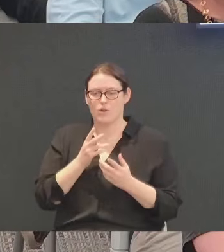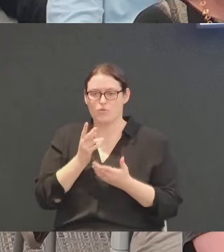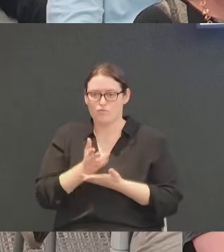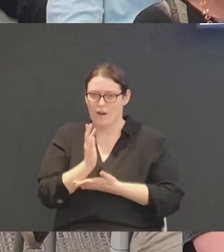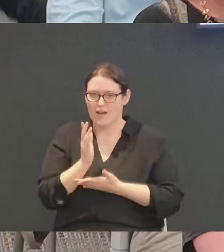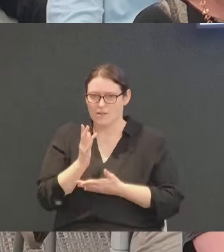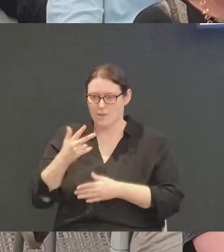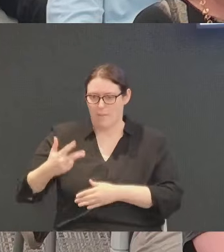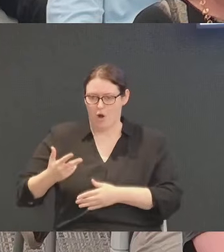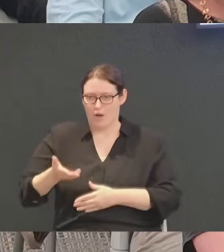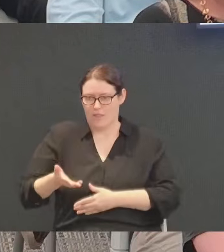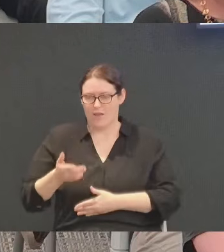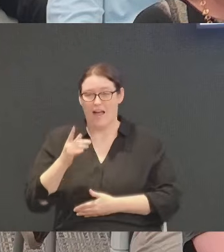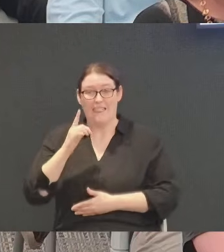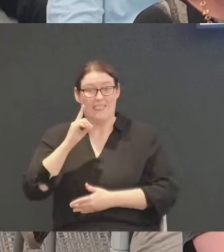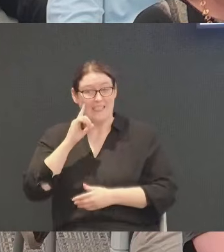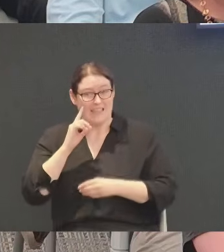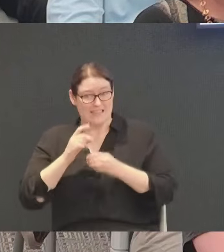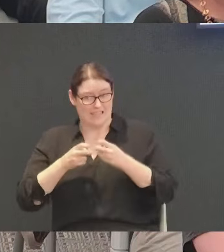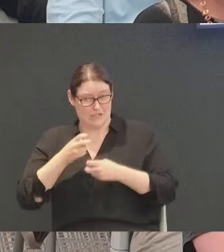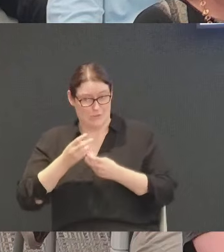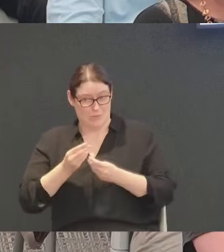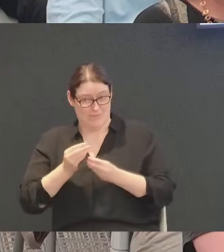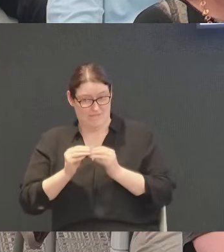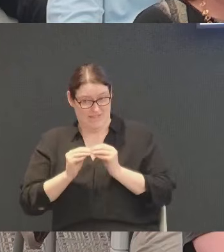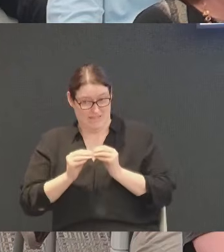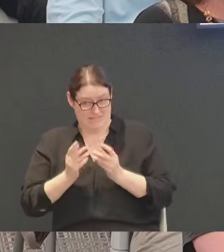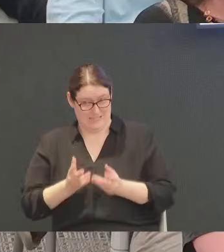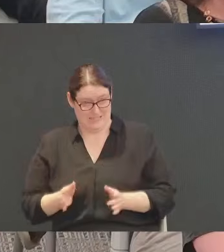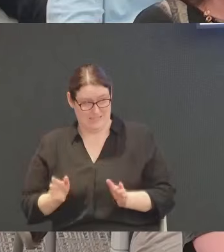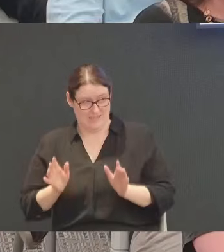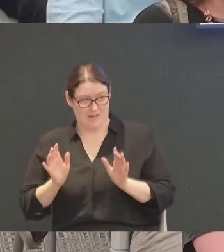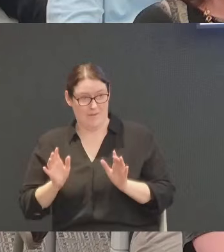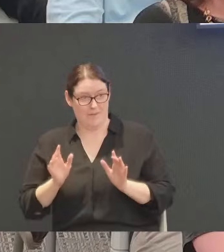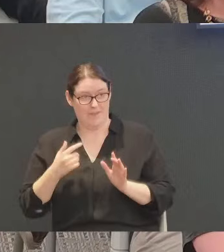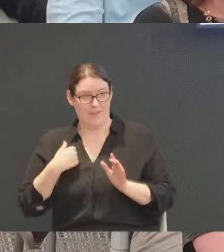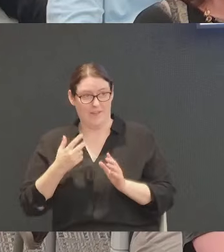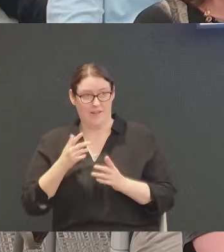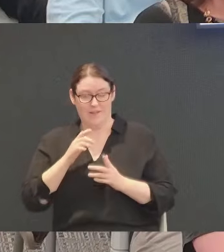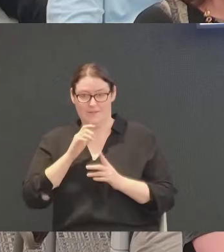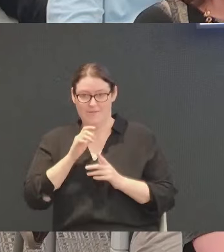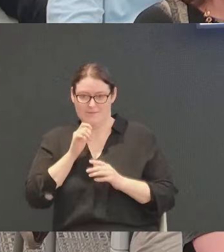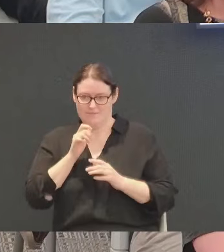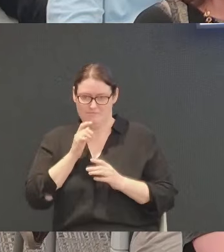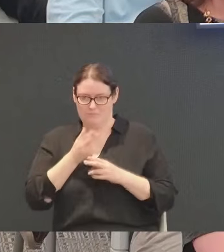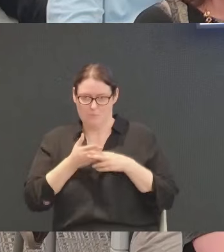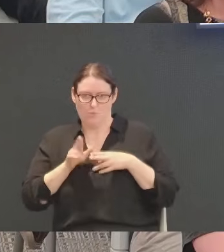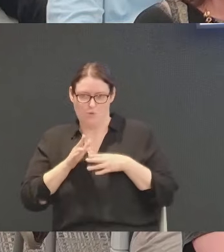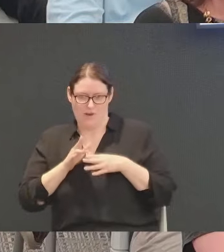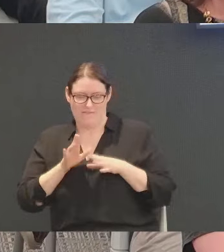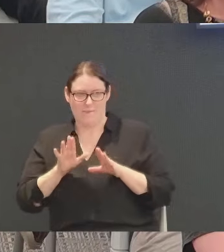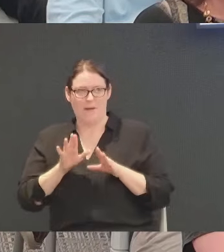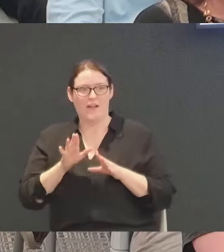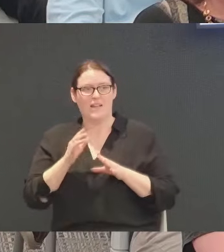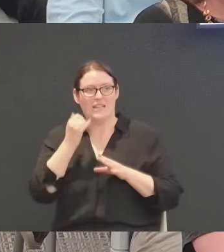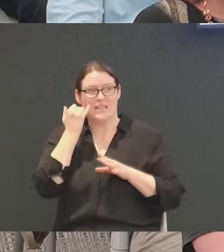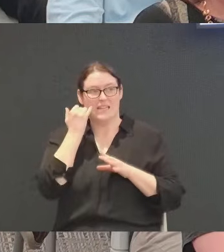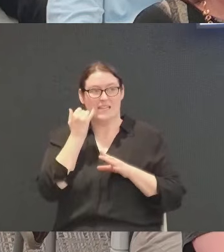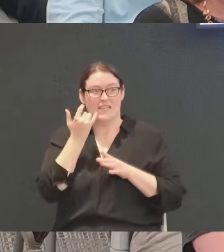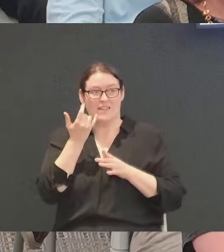has been resolved. Um, so I'm going to be not go into a lot of detail, but if this does become in